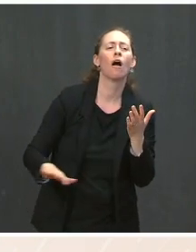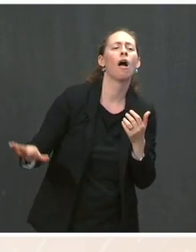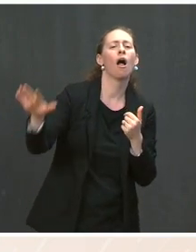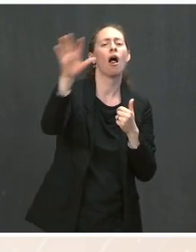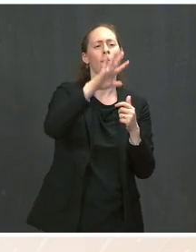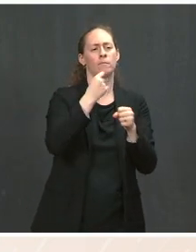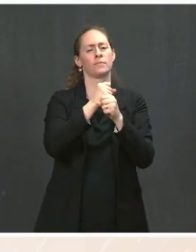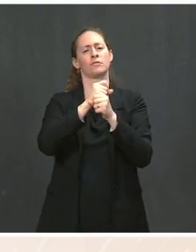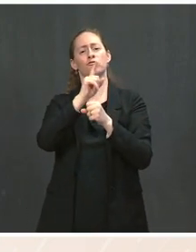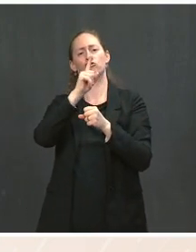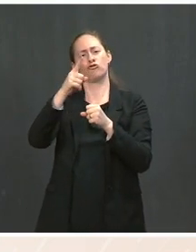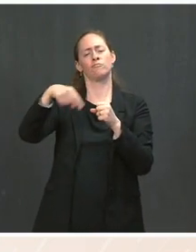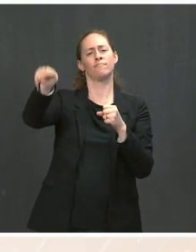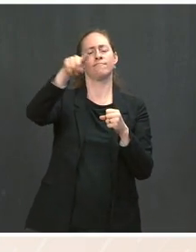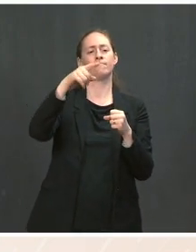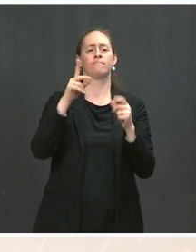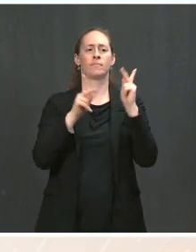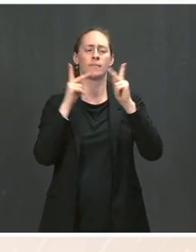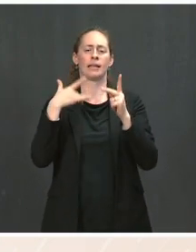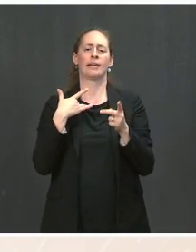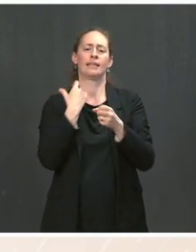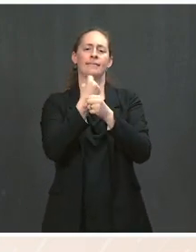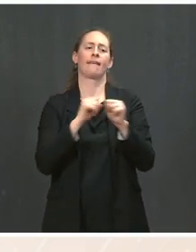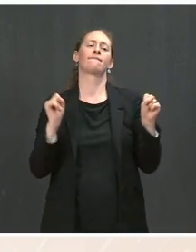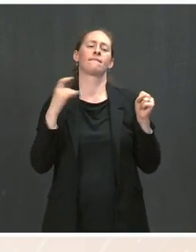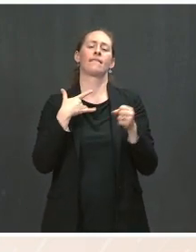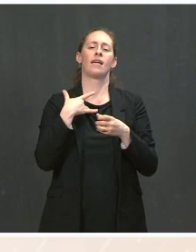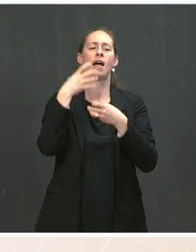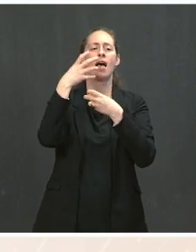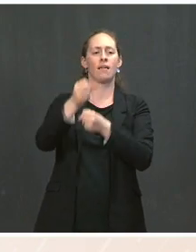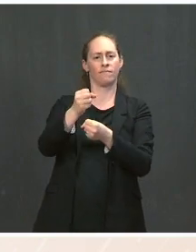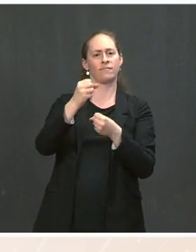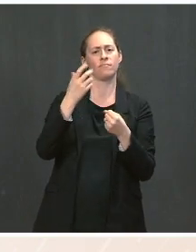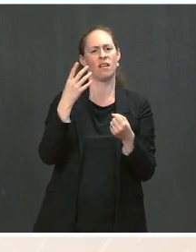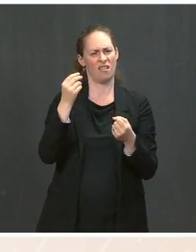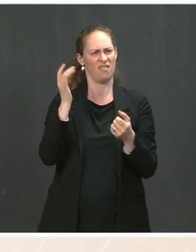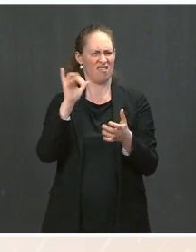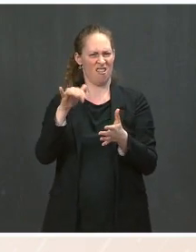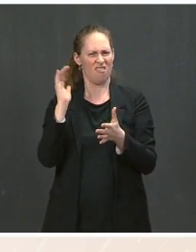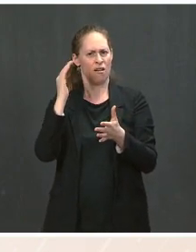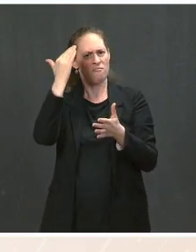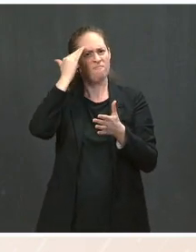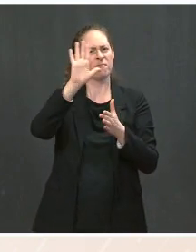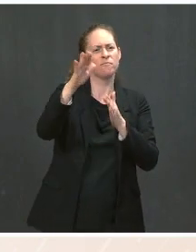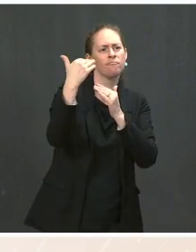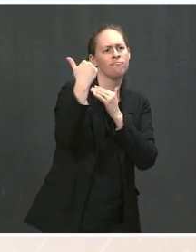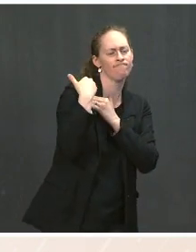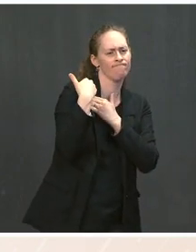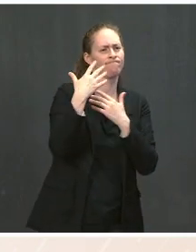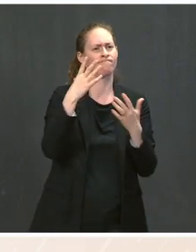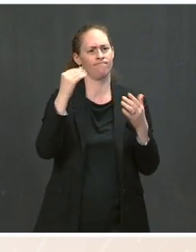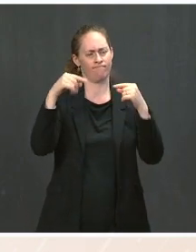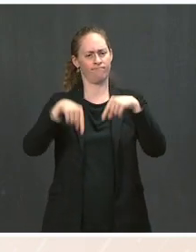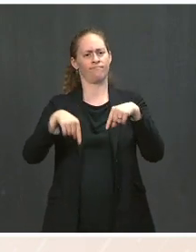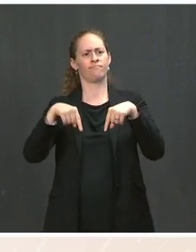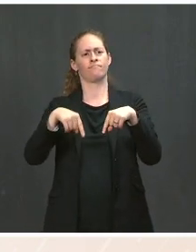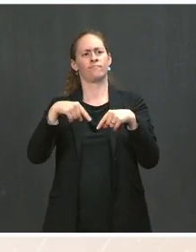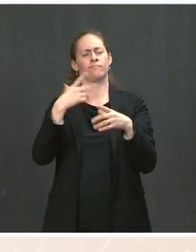in the role they play and the role -- the approach the United States takes to the approval of vaccines out on the market.